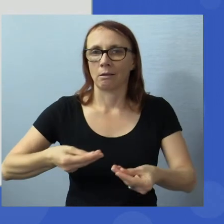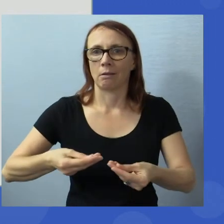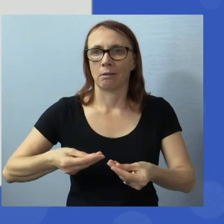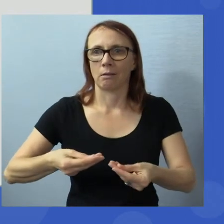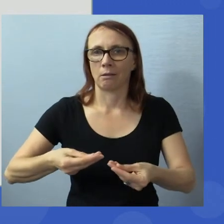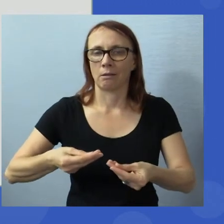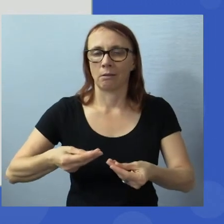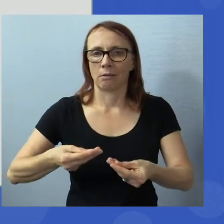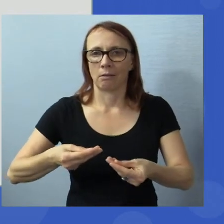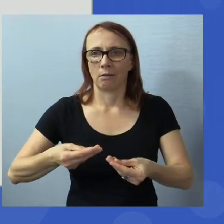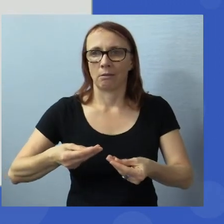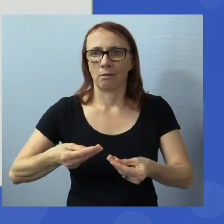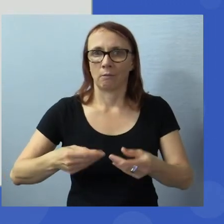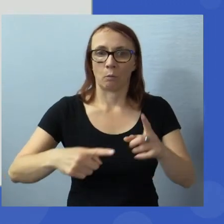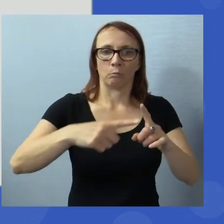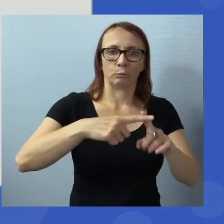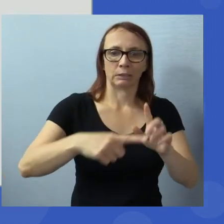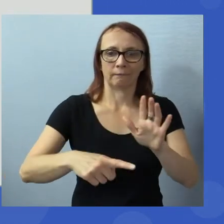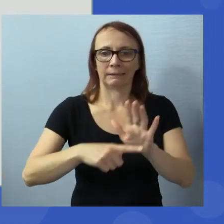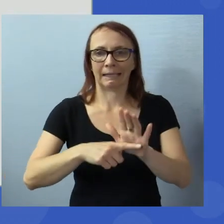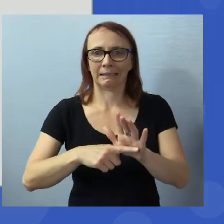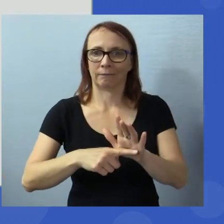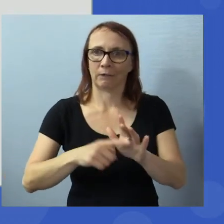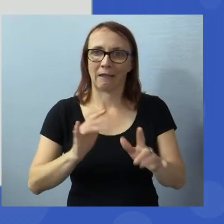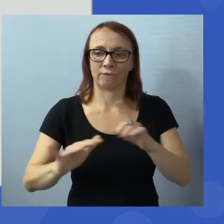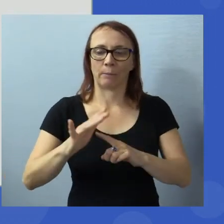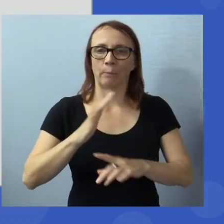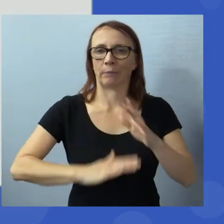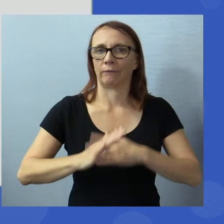incentive and disincentive for environmental sustainability I think you